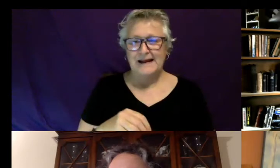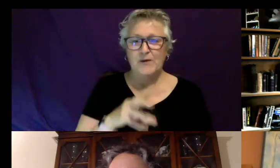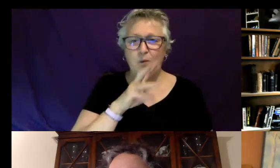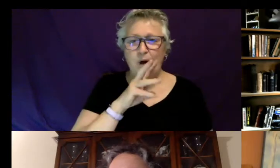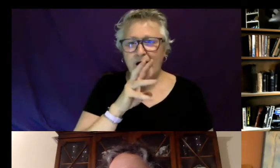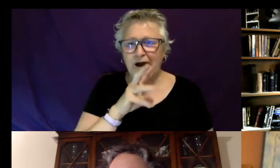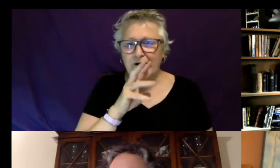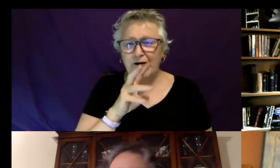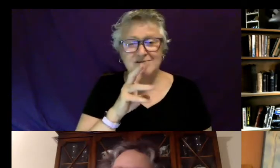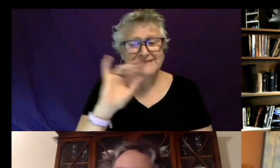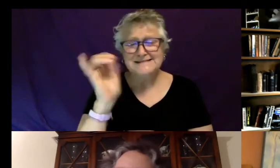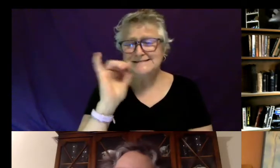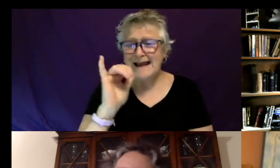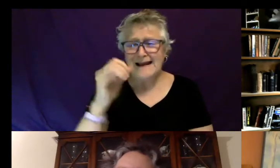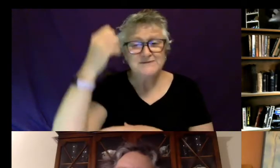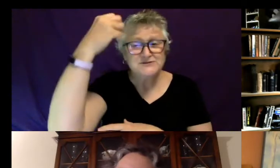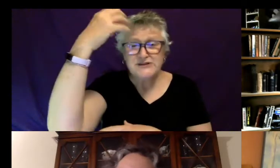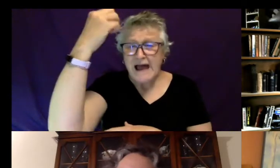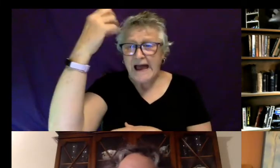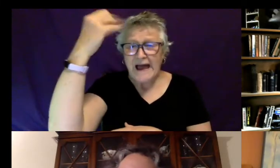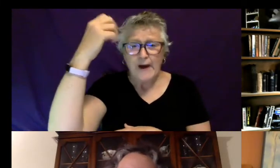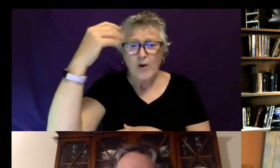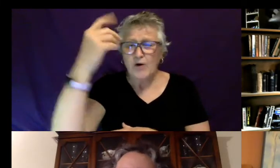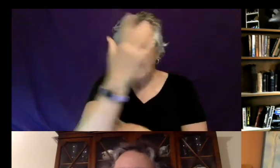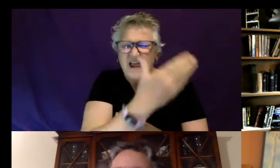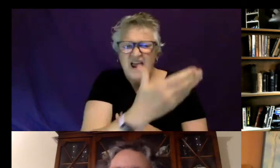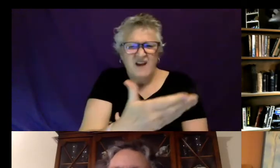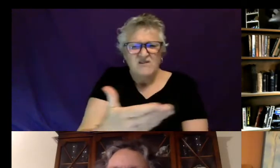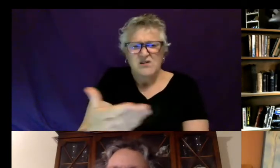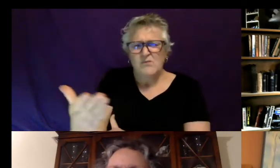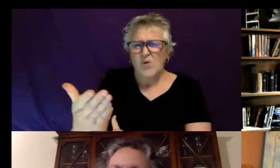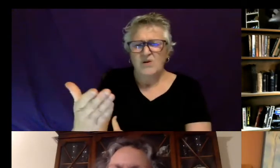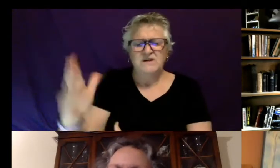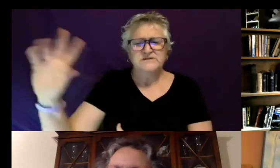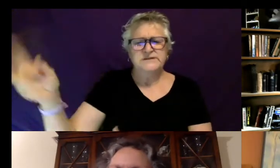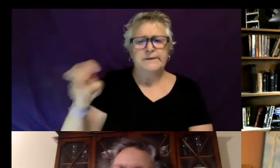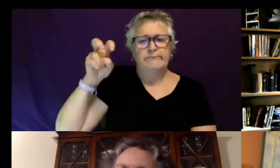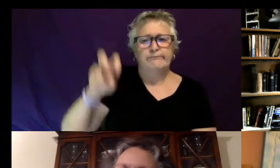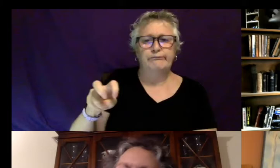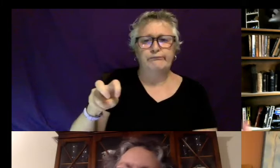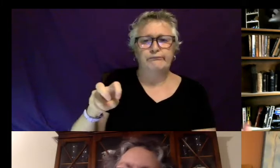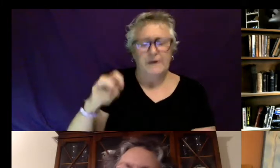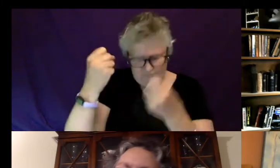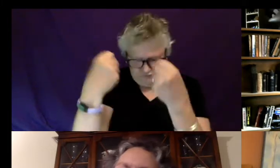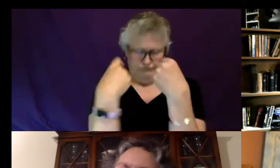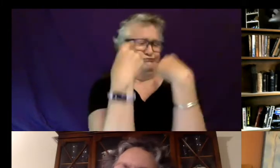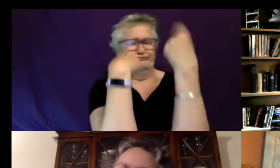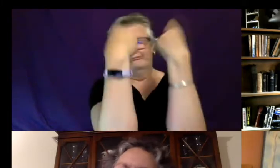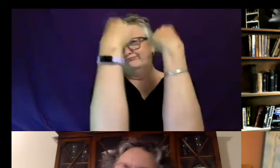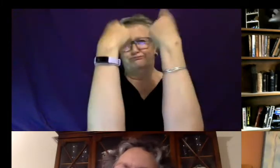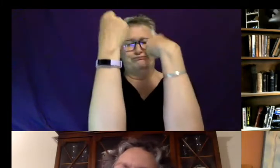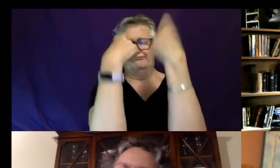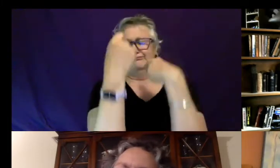shower with me. She has bowls of water all over the house, all over her cages and perches and everything.